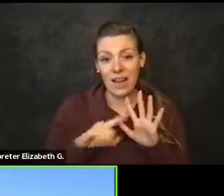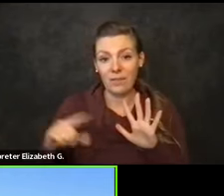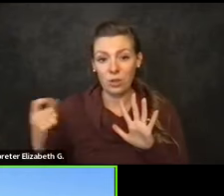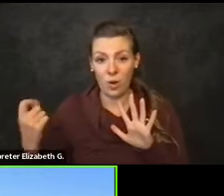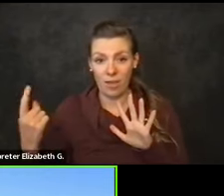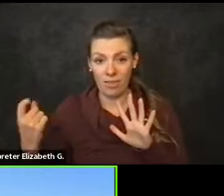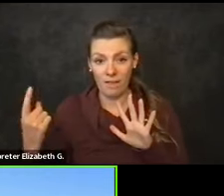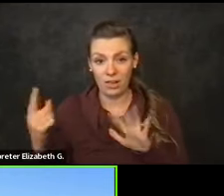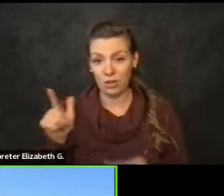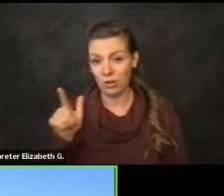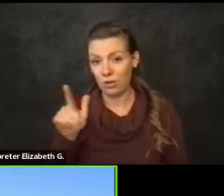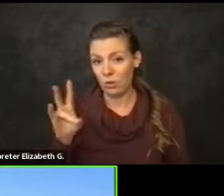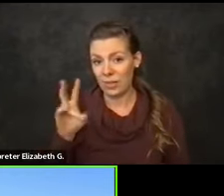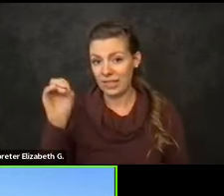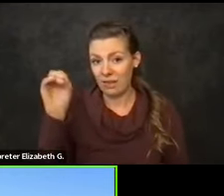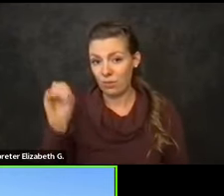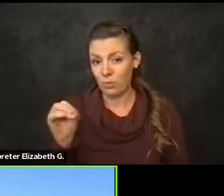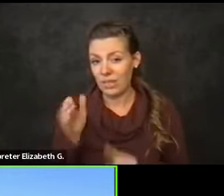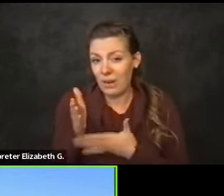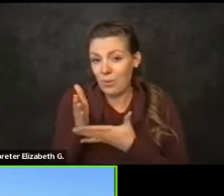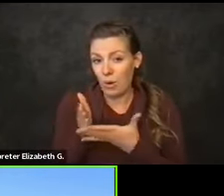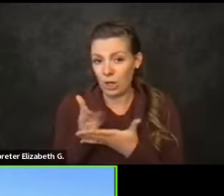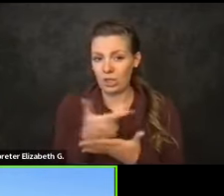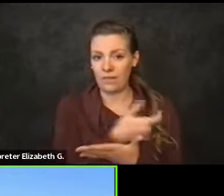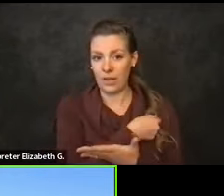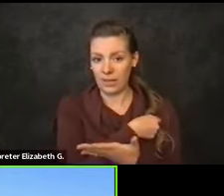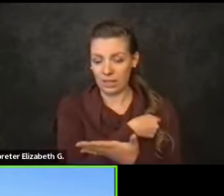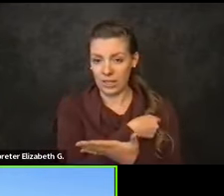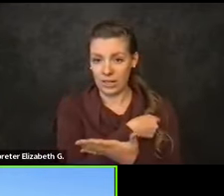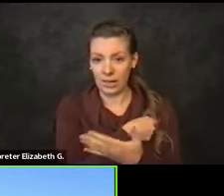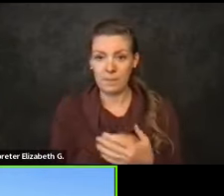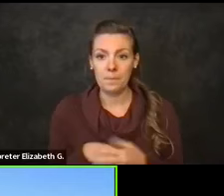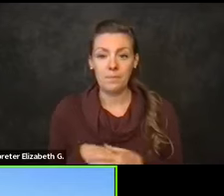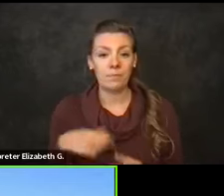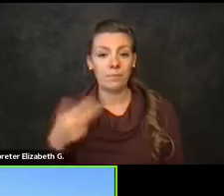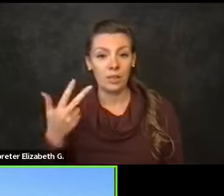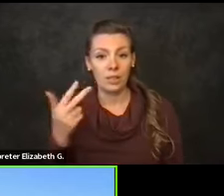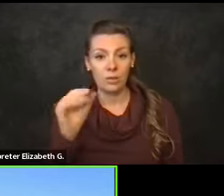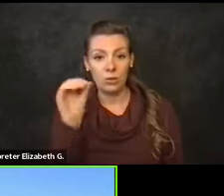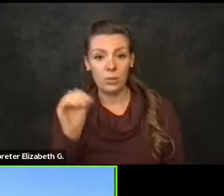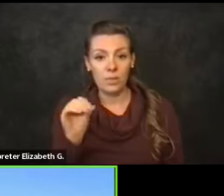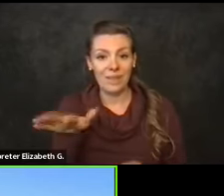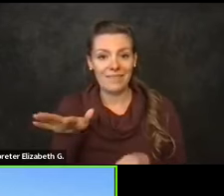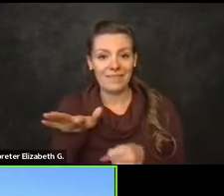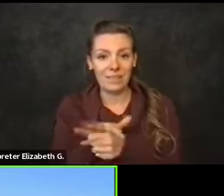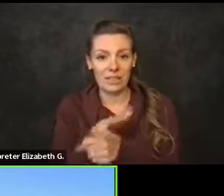27%, partially vaccinated, with another 3% who are fully vaccinated.